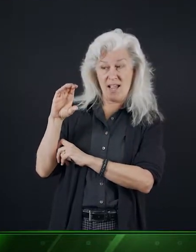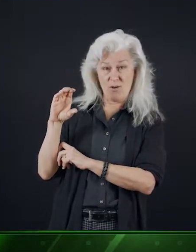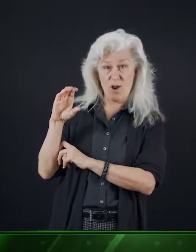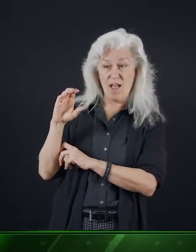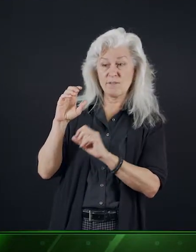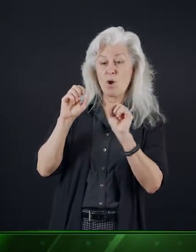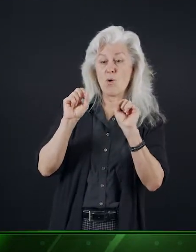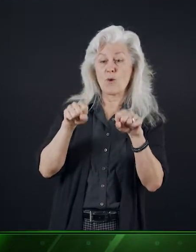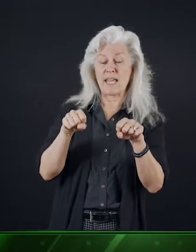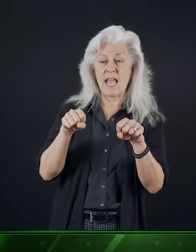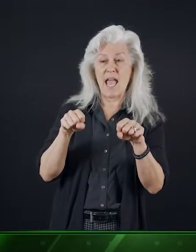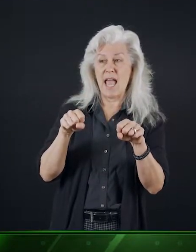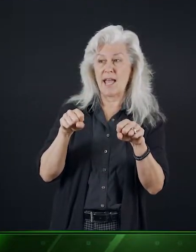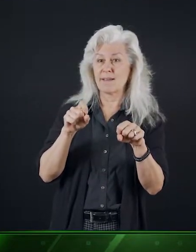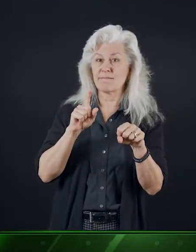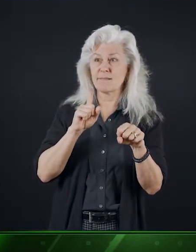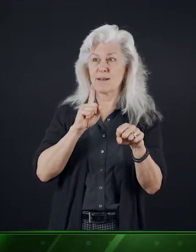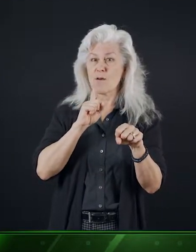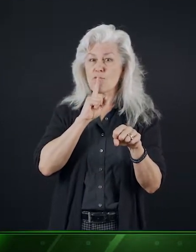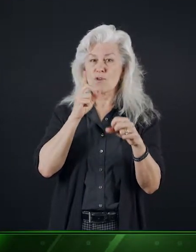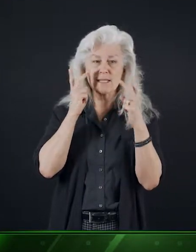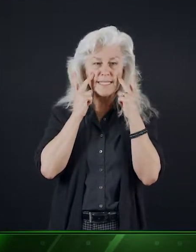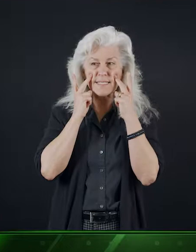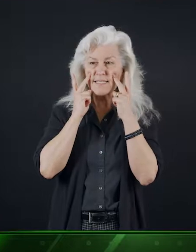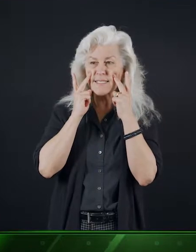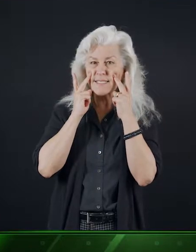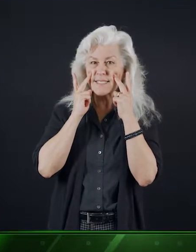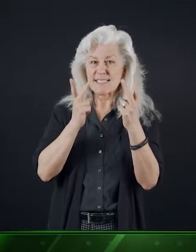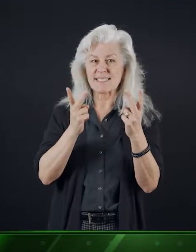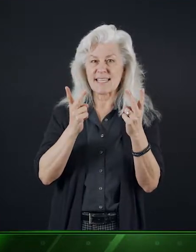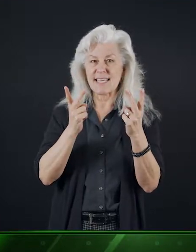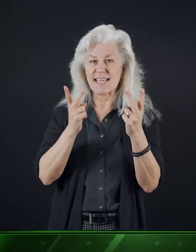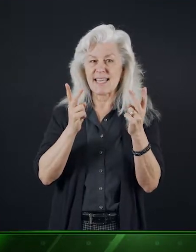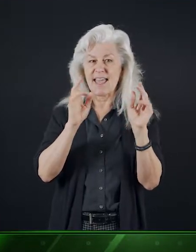we're able to really see that talent for all that it is